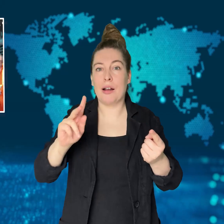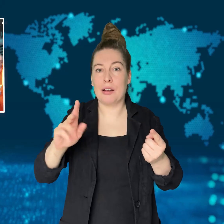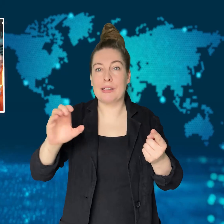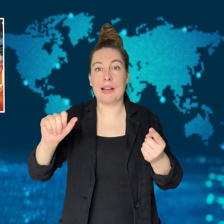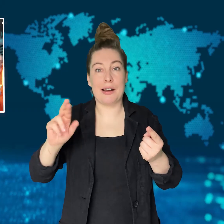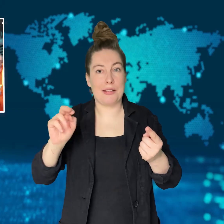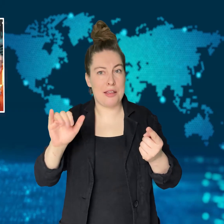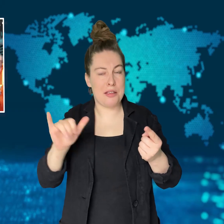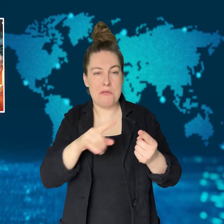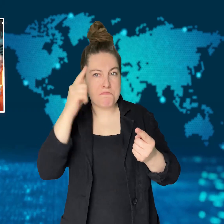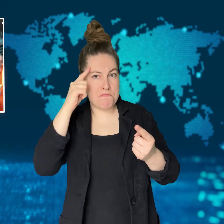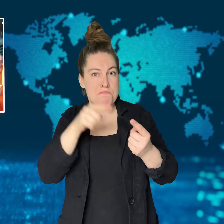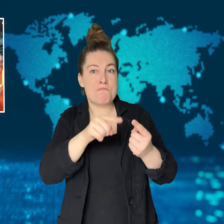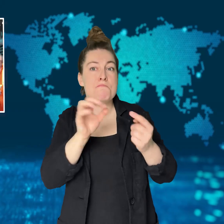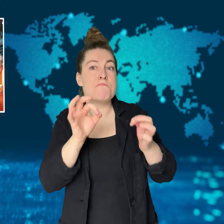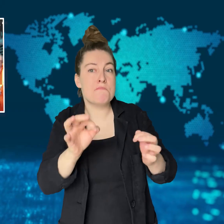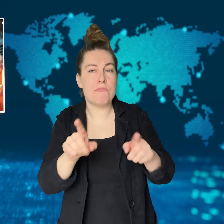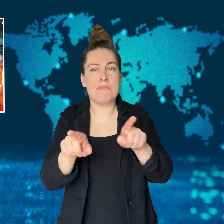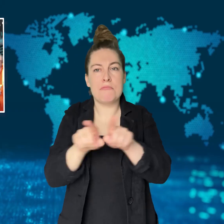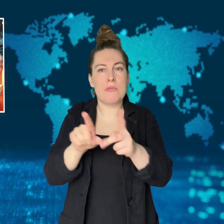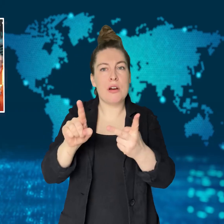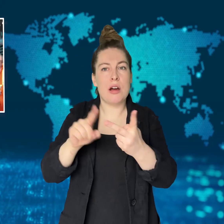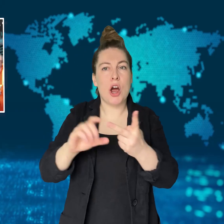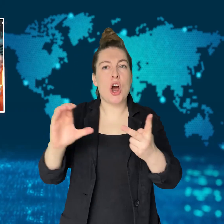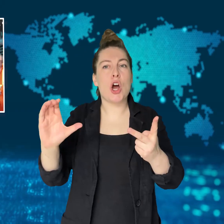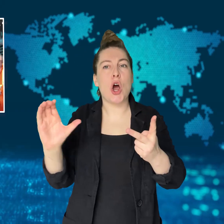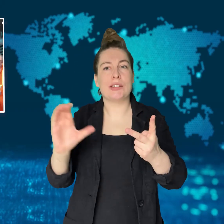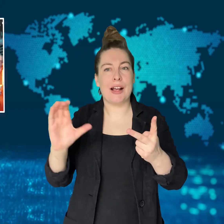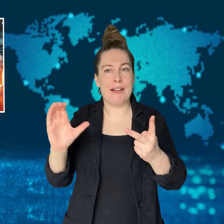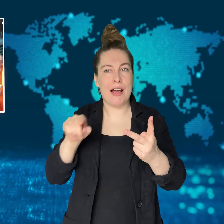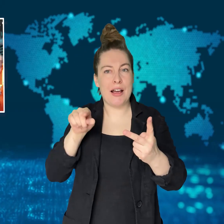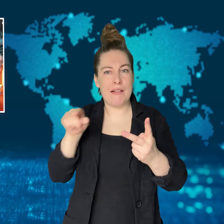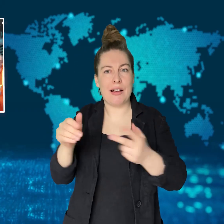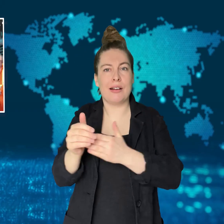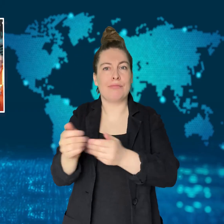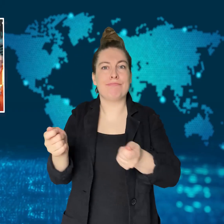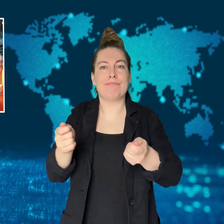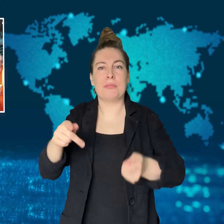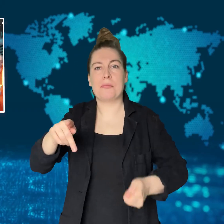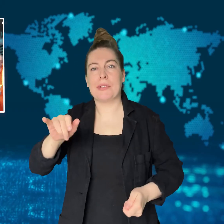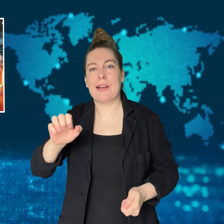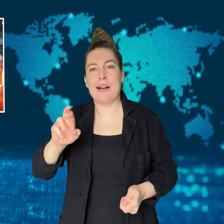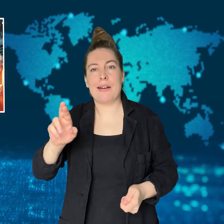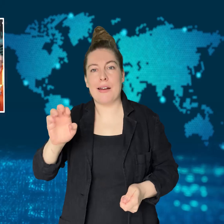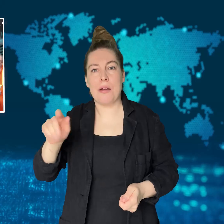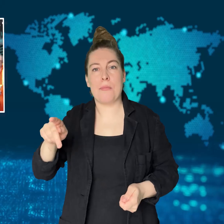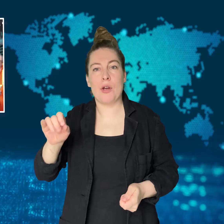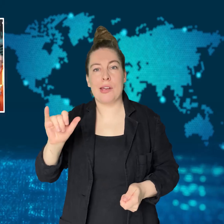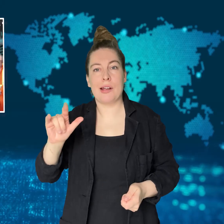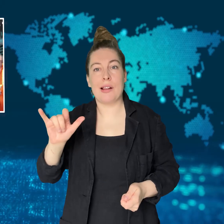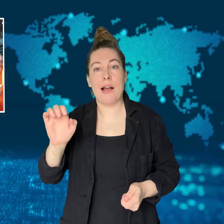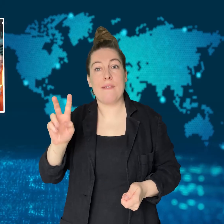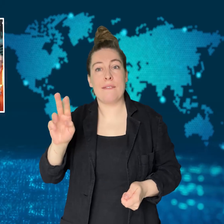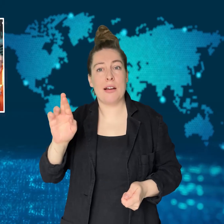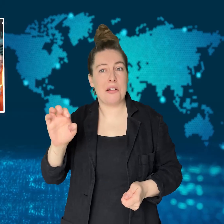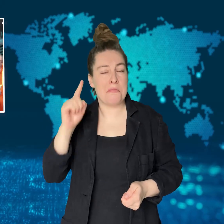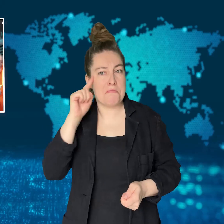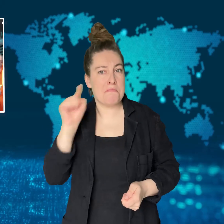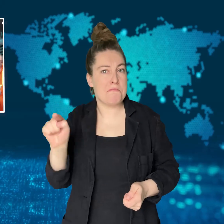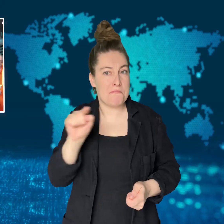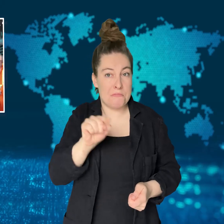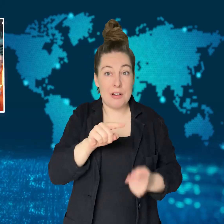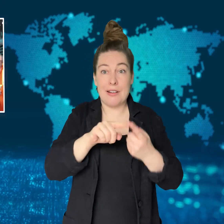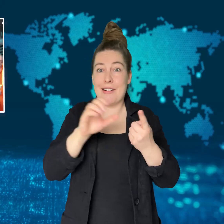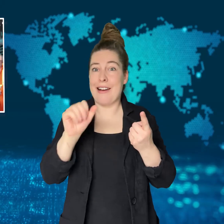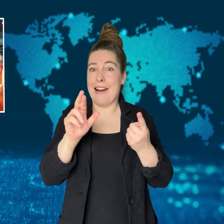party, and Pierre Poilievre, the Conservative leader. Carney is